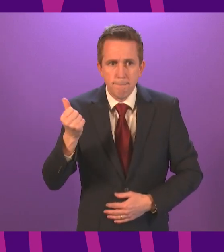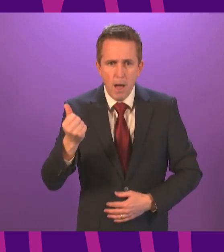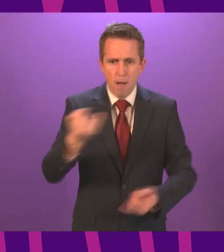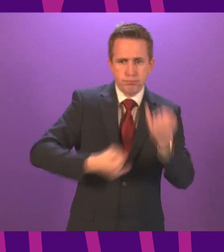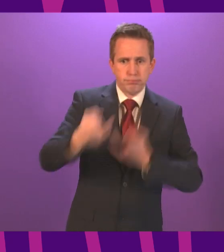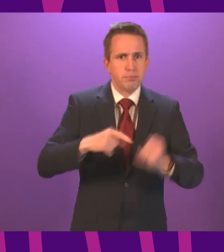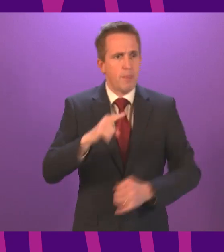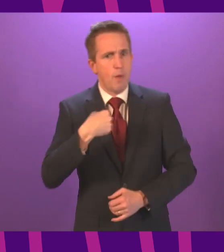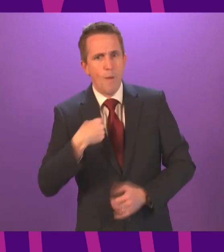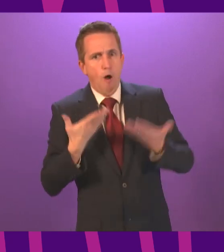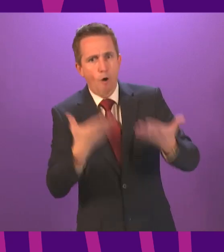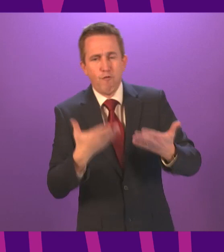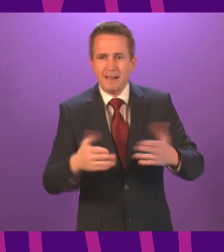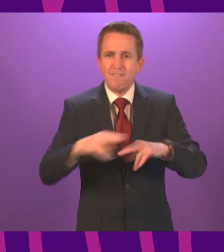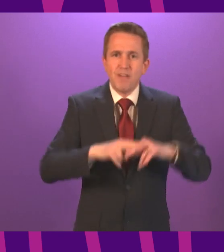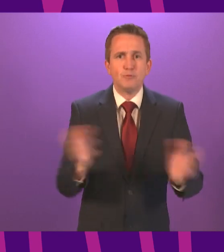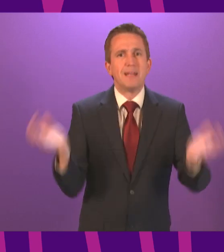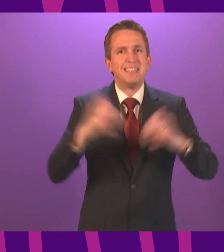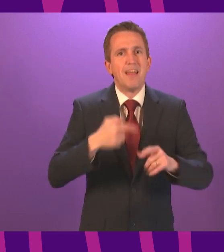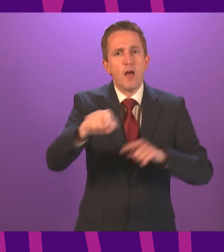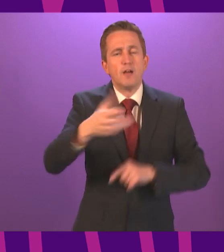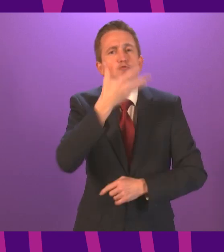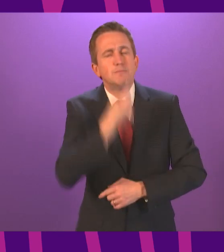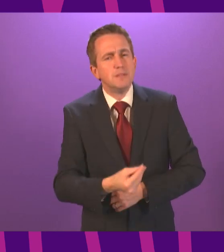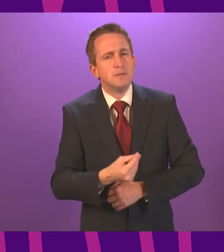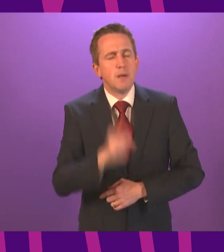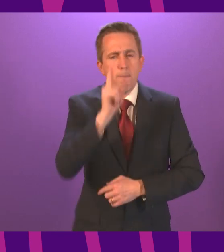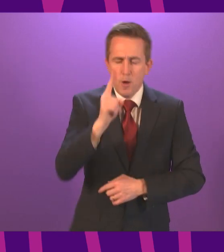we try to get that balance right, so we will continue to do that work.